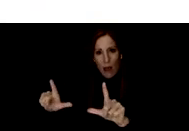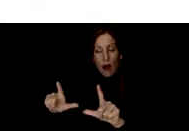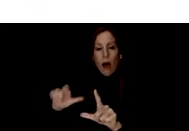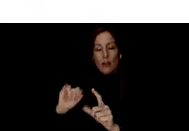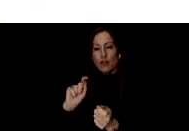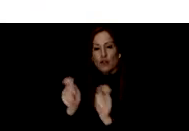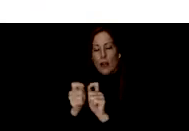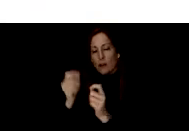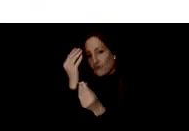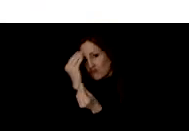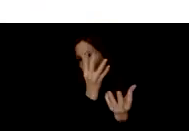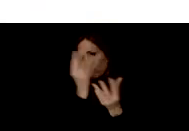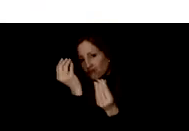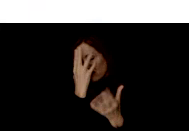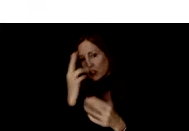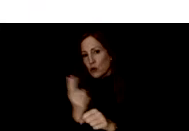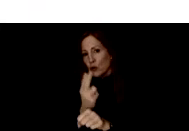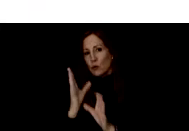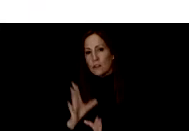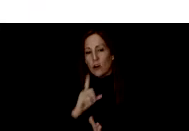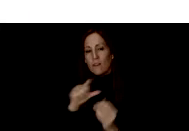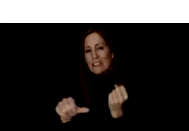to users of assistive technology.